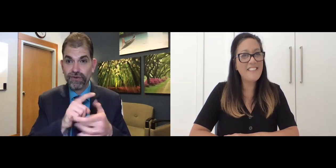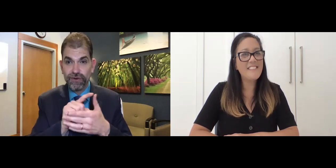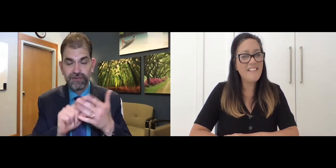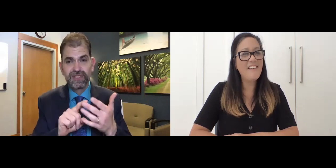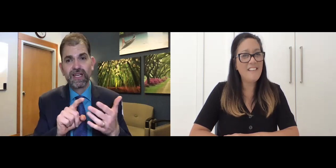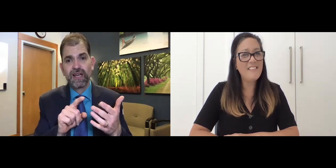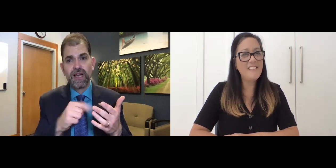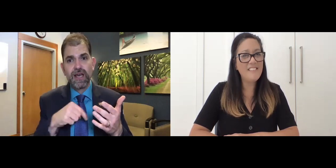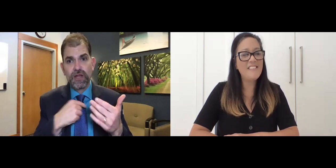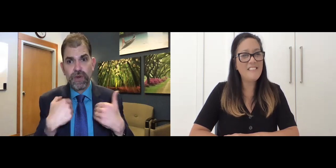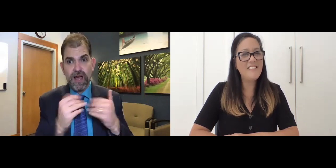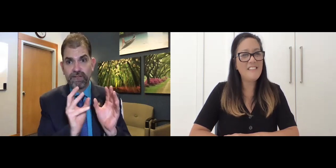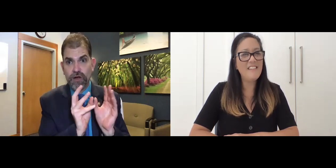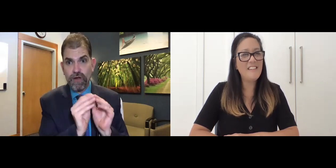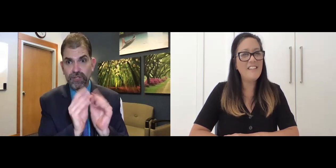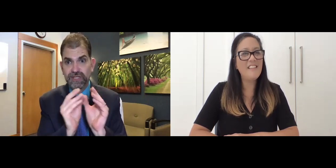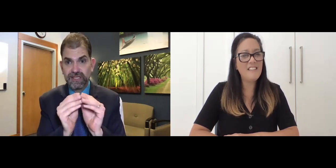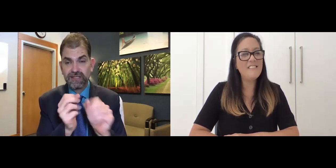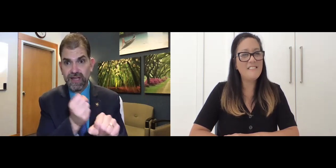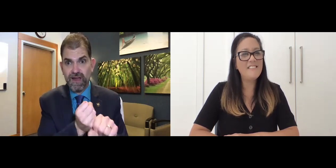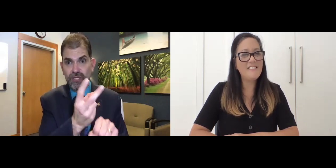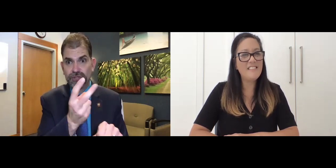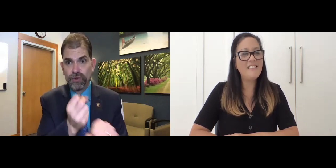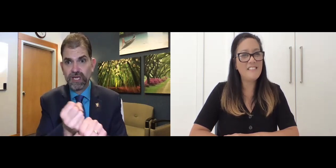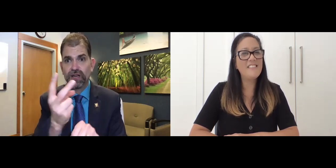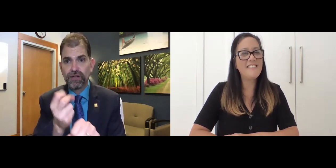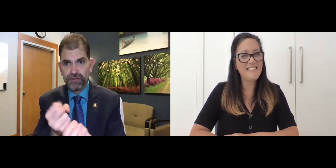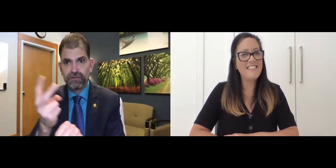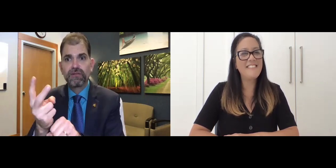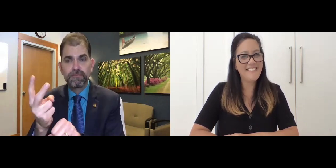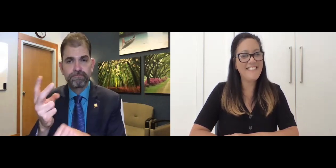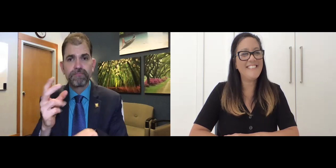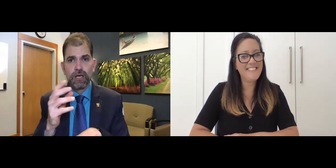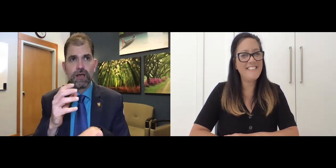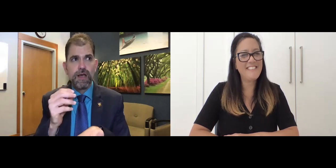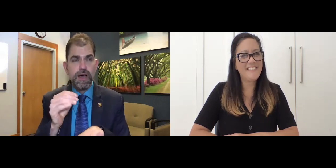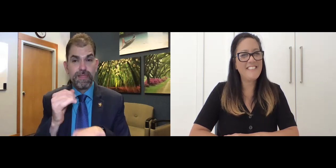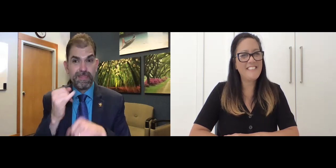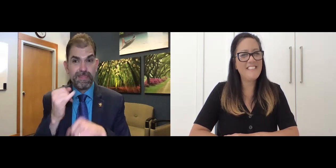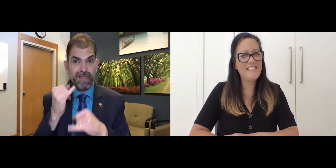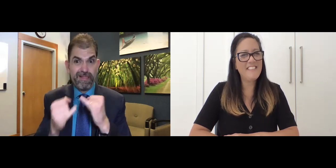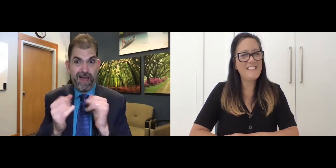community. We have conferences every couple of years